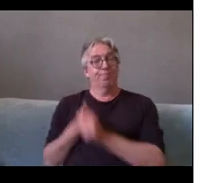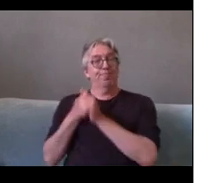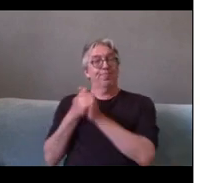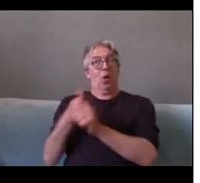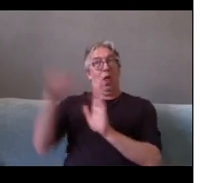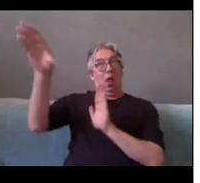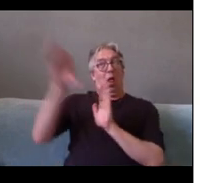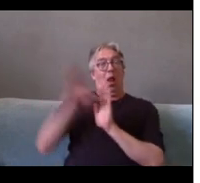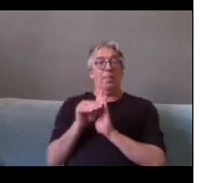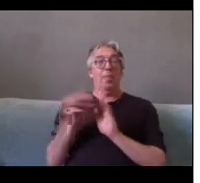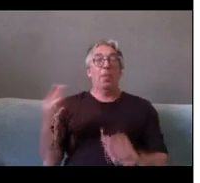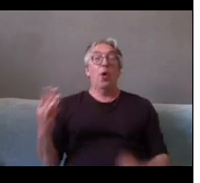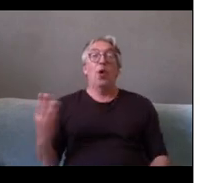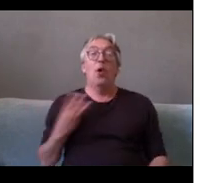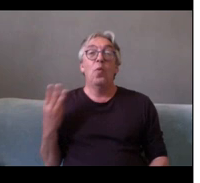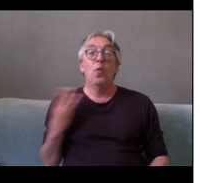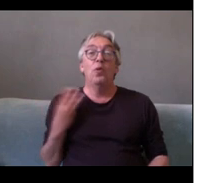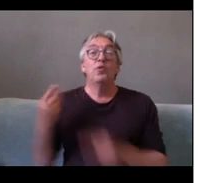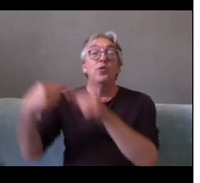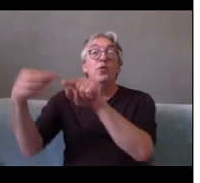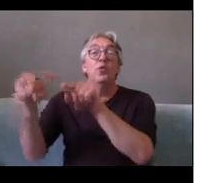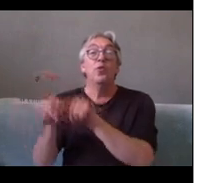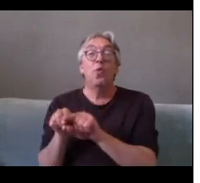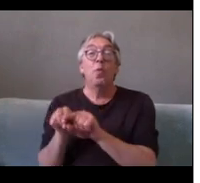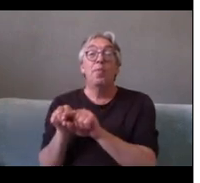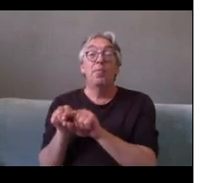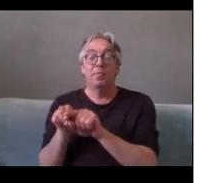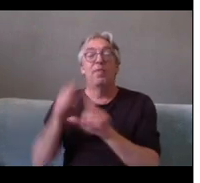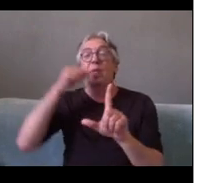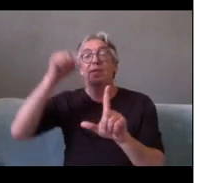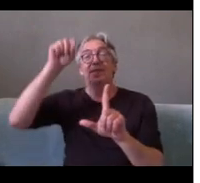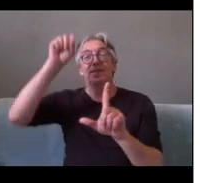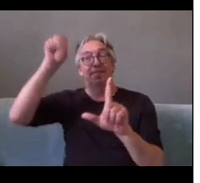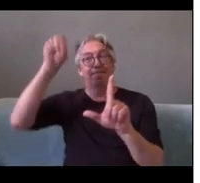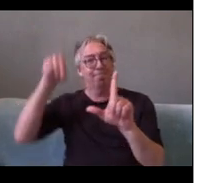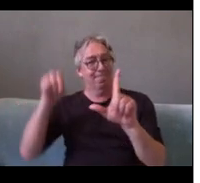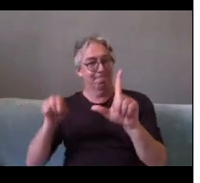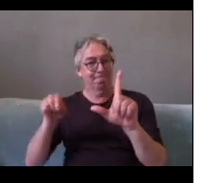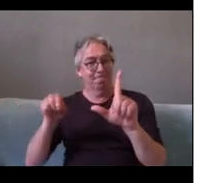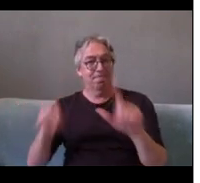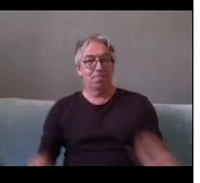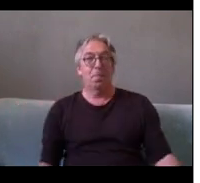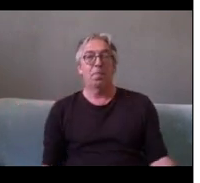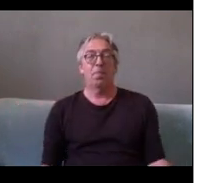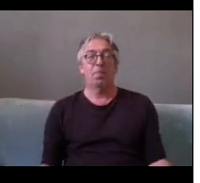it needs to be disability inclusive so when we think about full participation